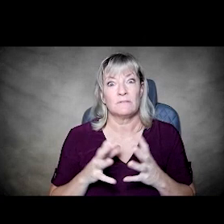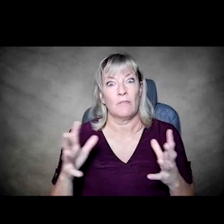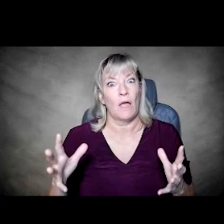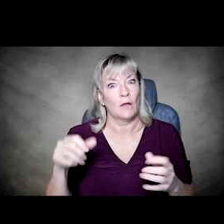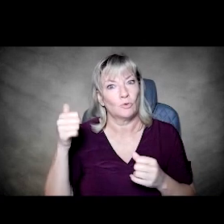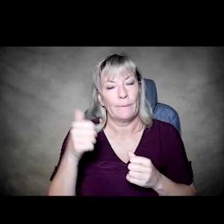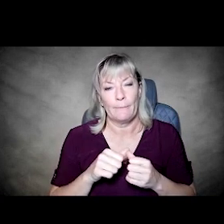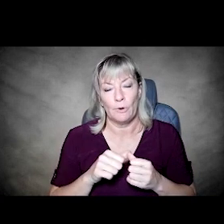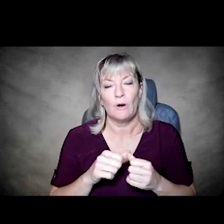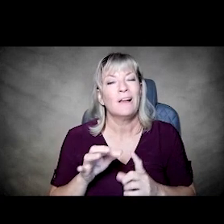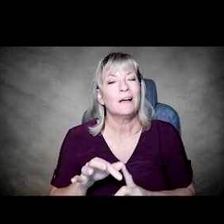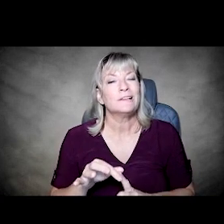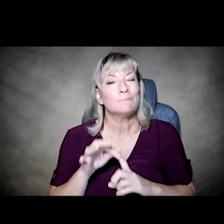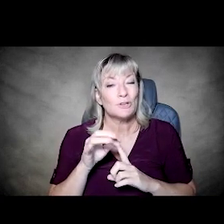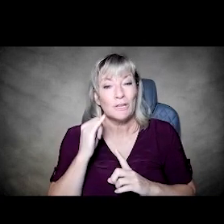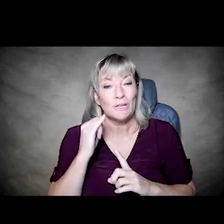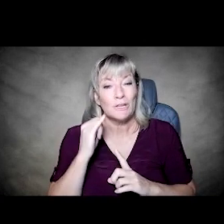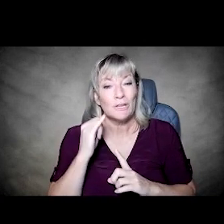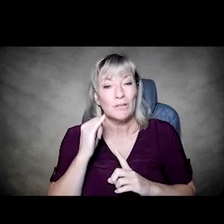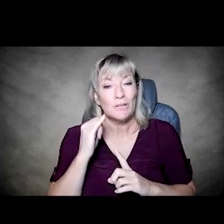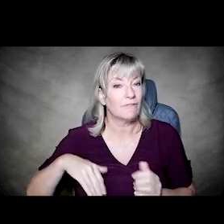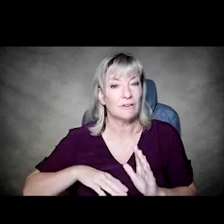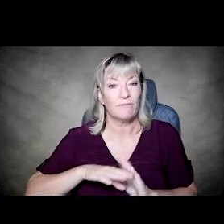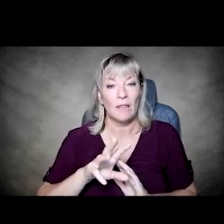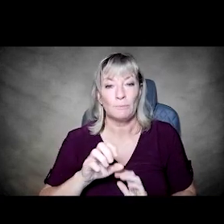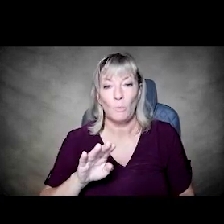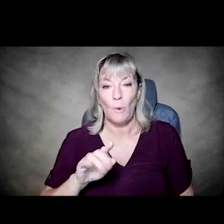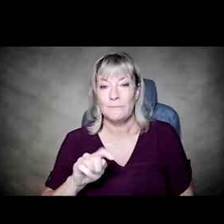especially if you have not developed a website referencing them before.